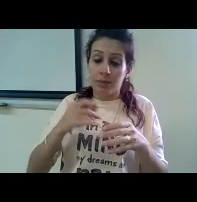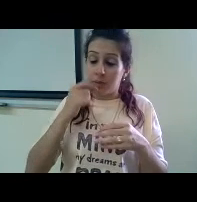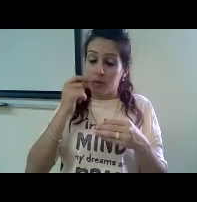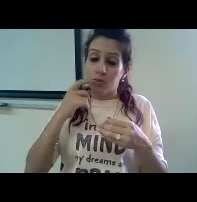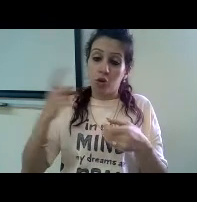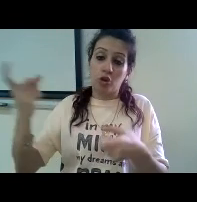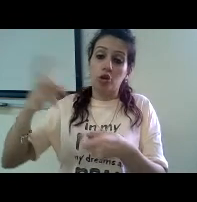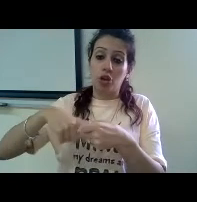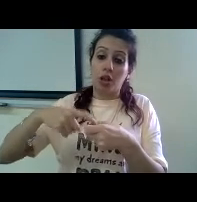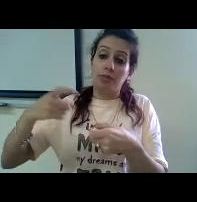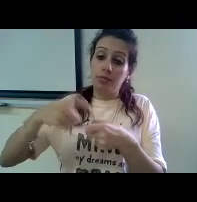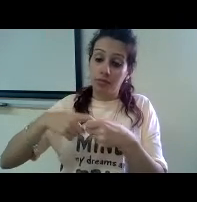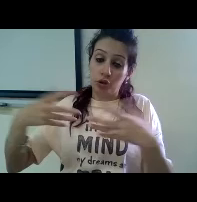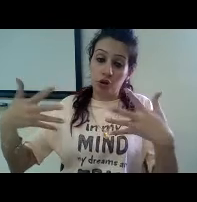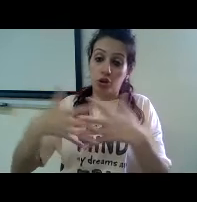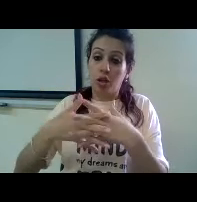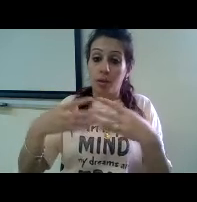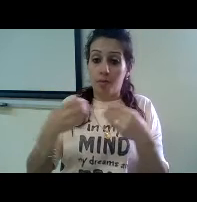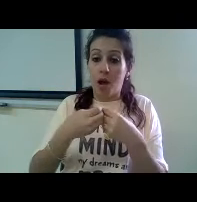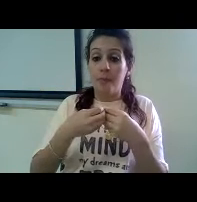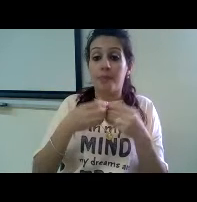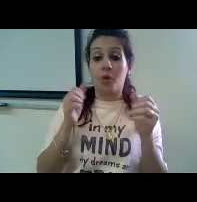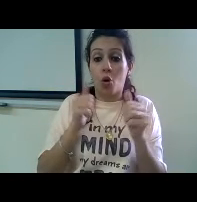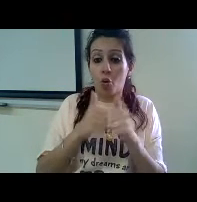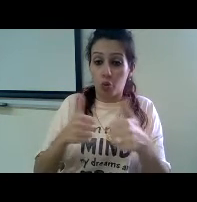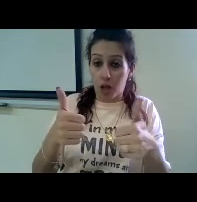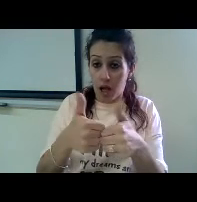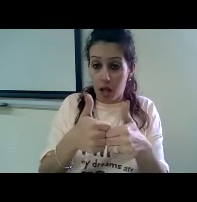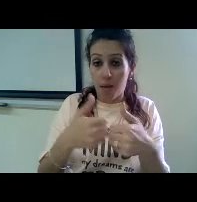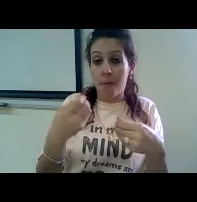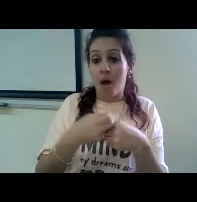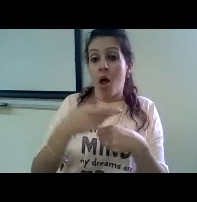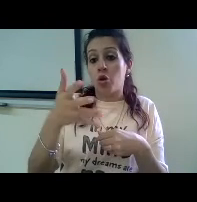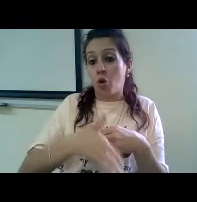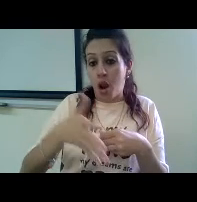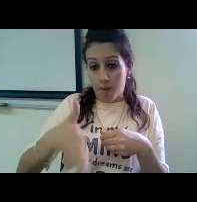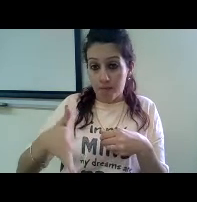a receiver of professional training to be able to take care of health.